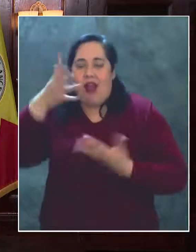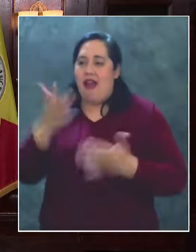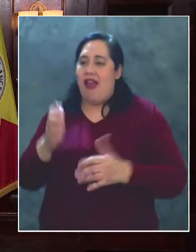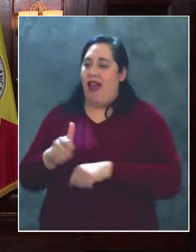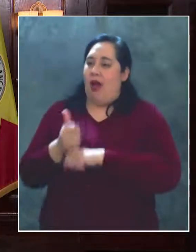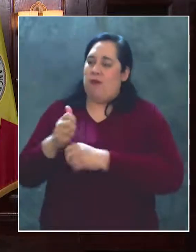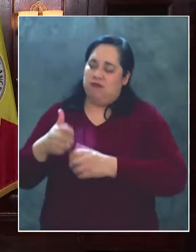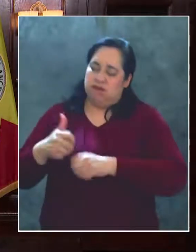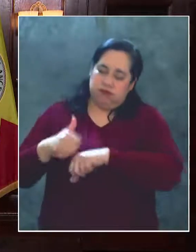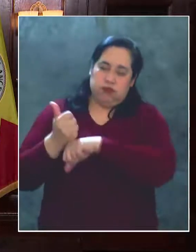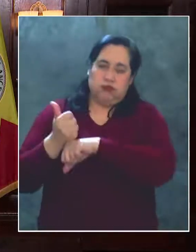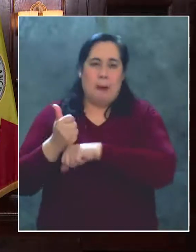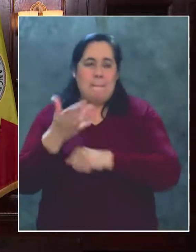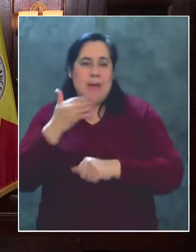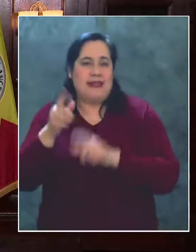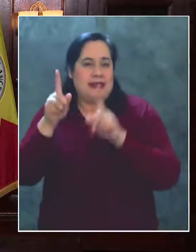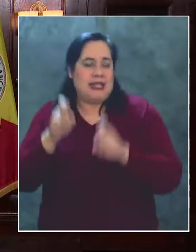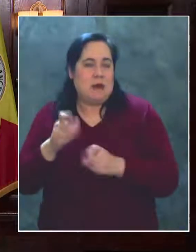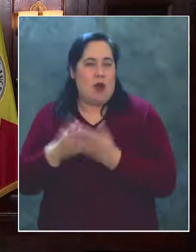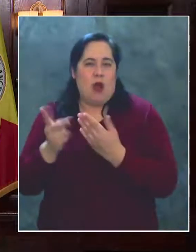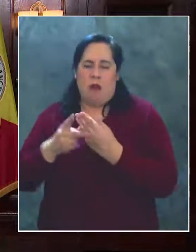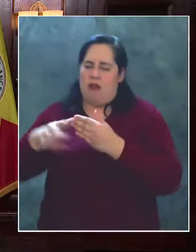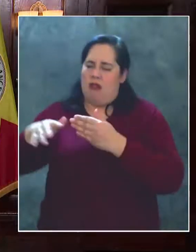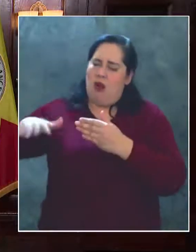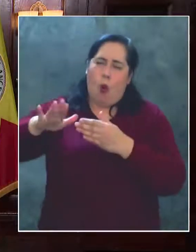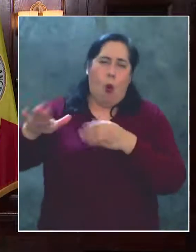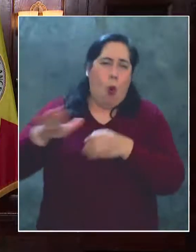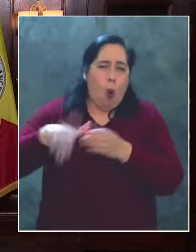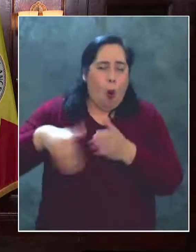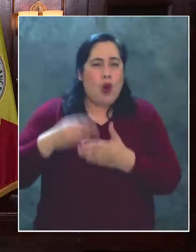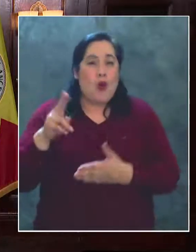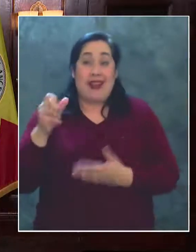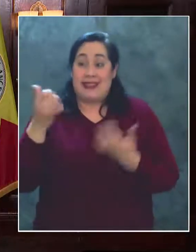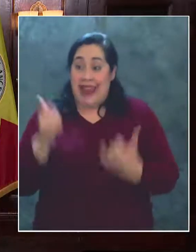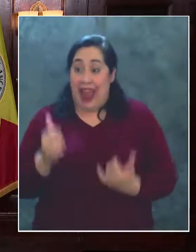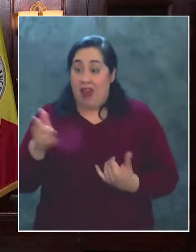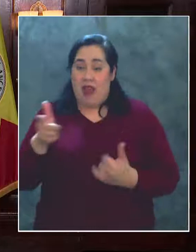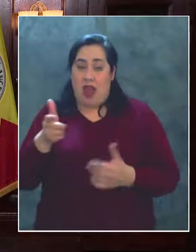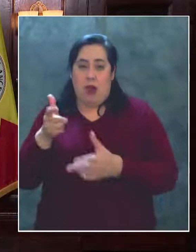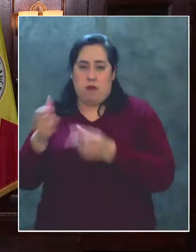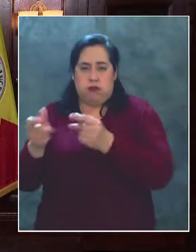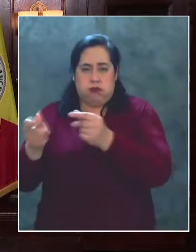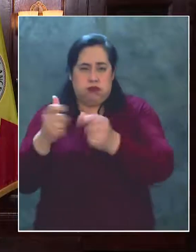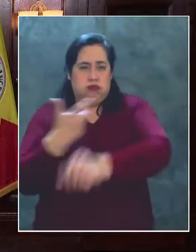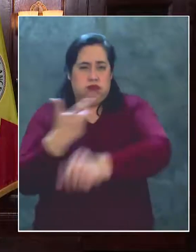UP THE BEST TESTING PROGRAM IN AMERICA AND NOW VACCINATED THEIR FELLOW FIREFIGHTERS AND